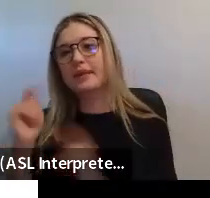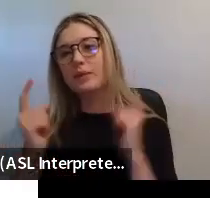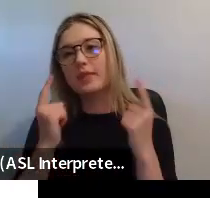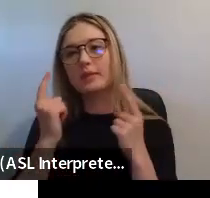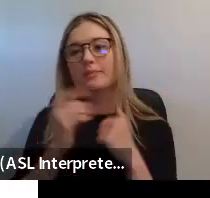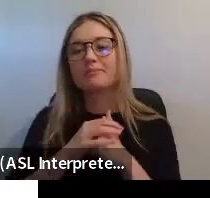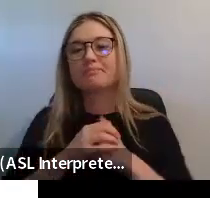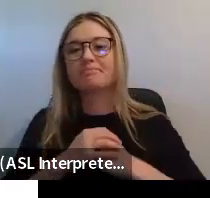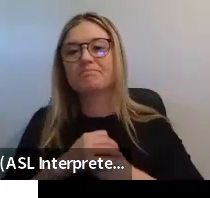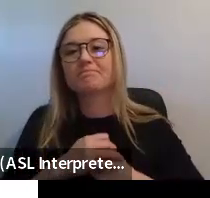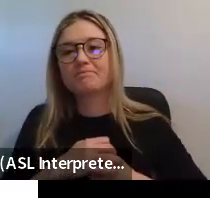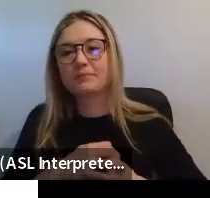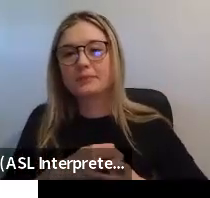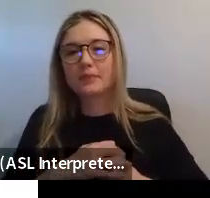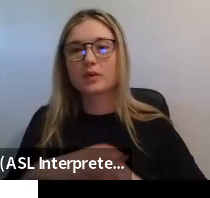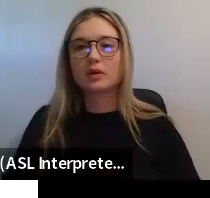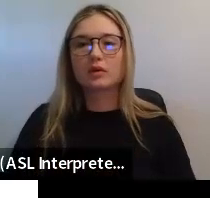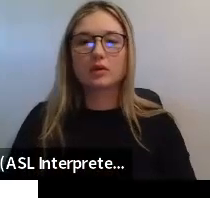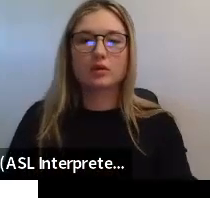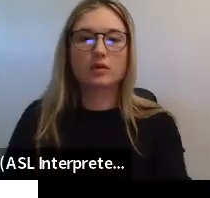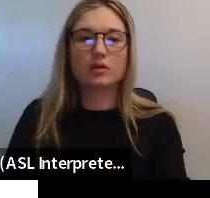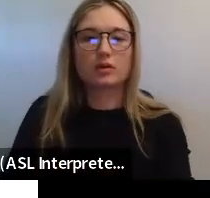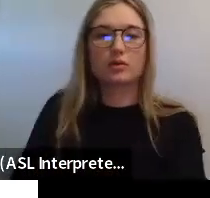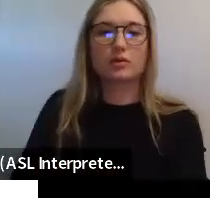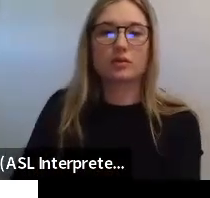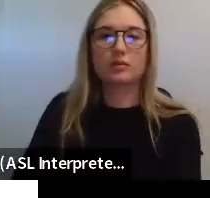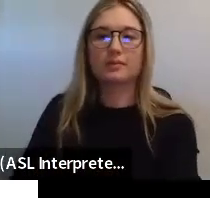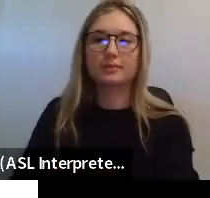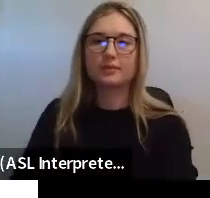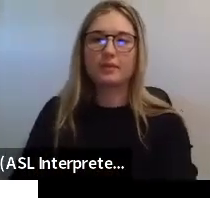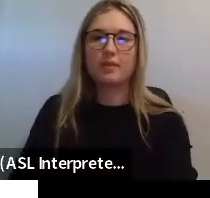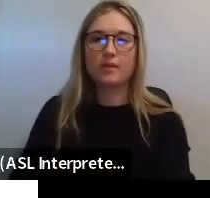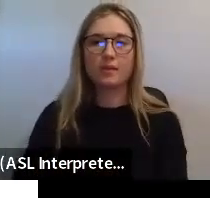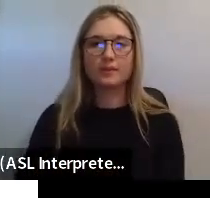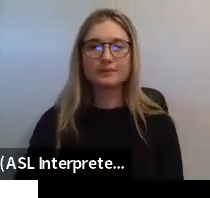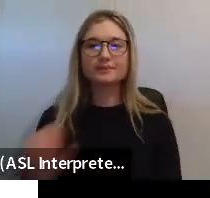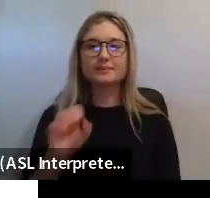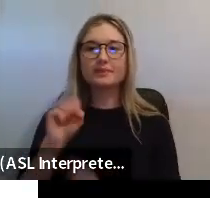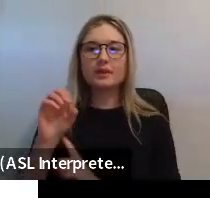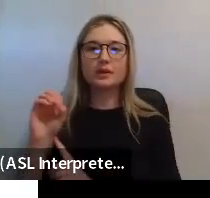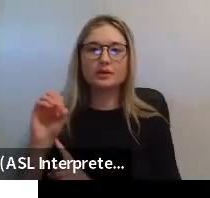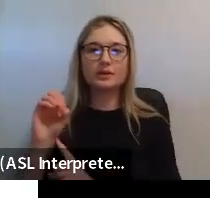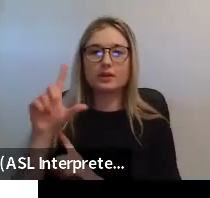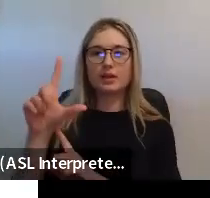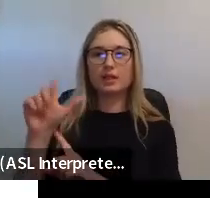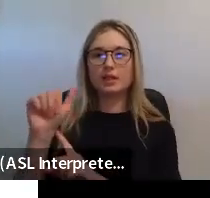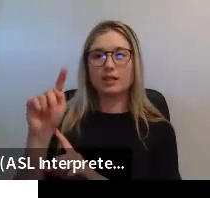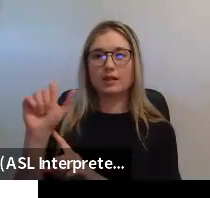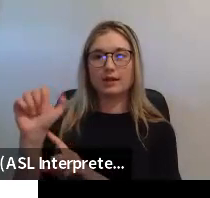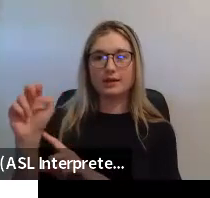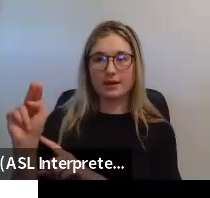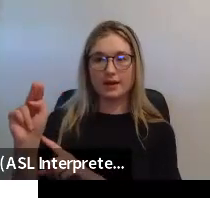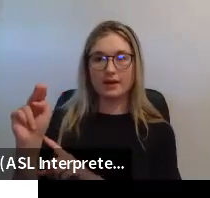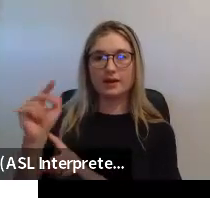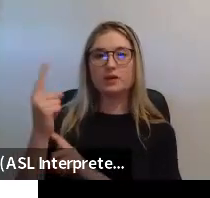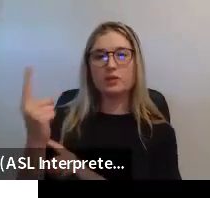In this sense.